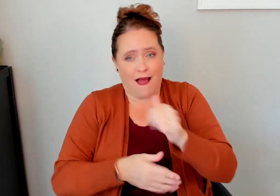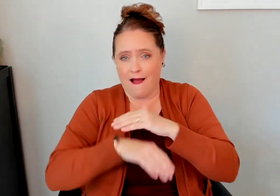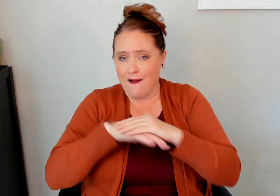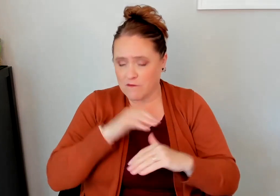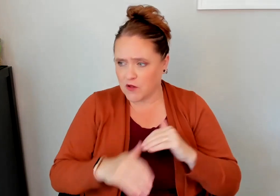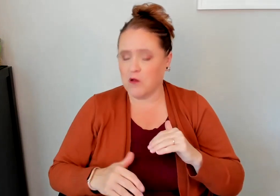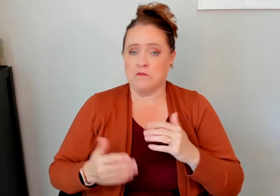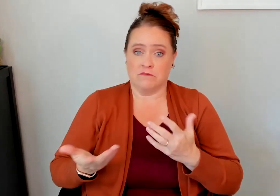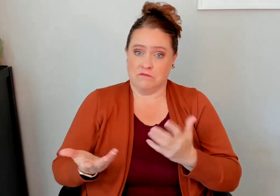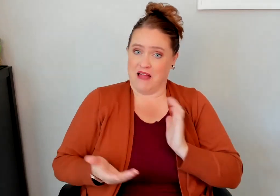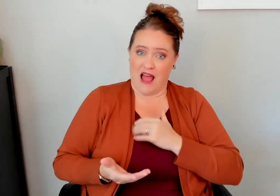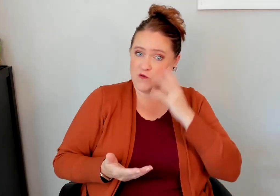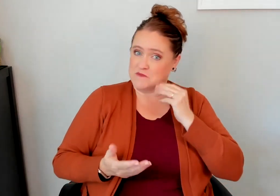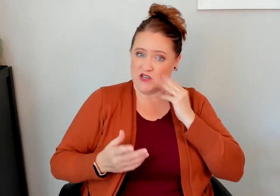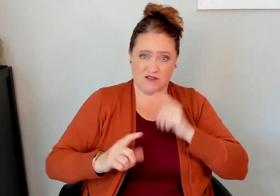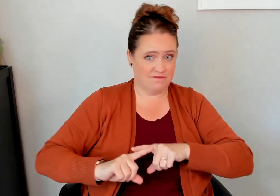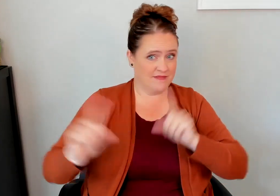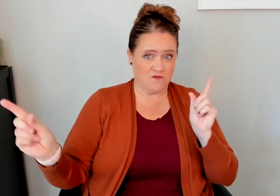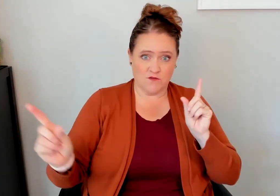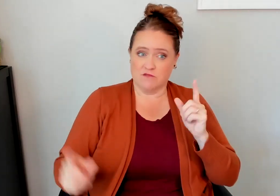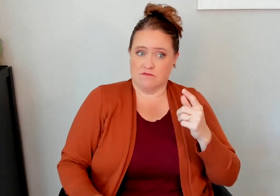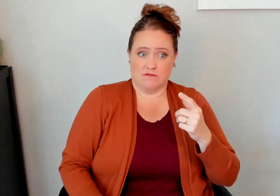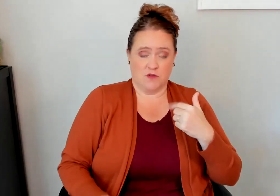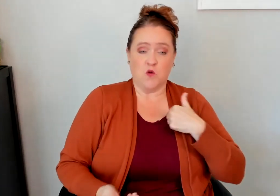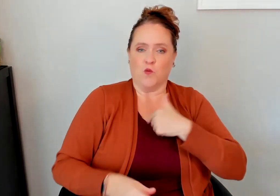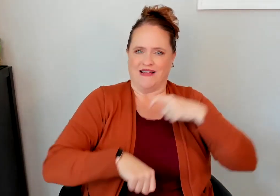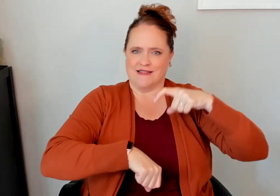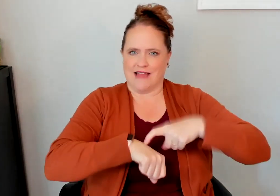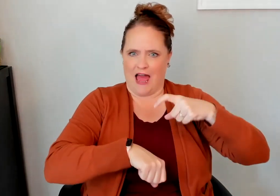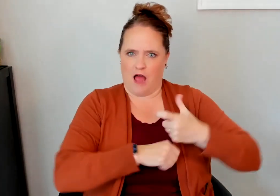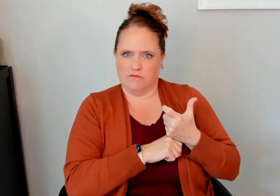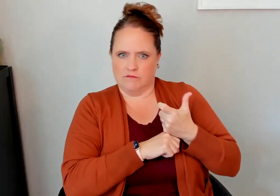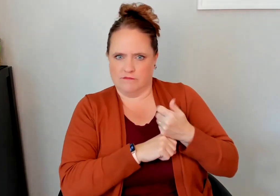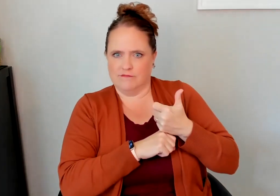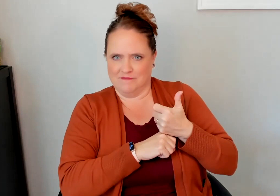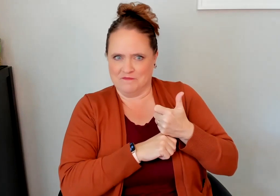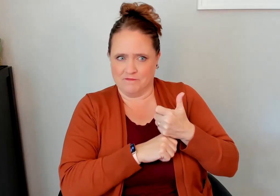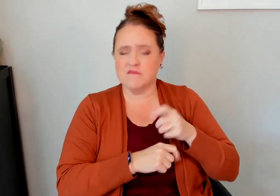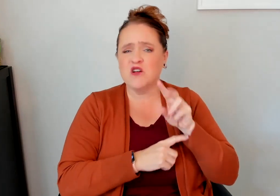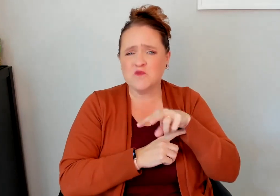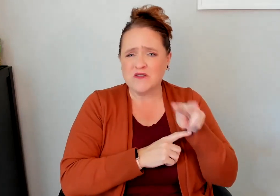uncomfortable. our experience was very different. we actually timed it and it was a 22-minute ride.